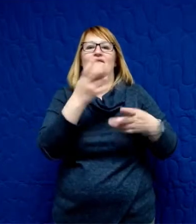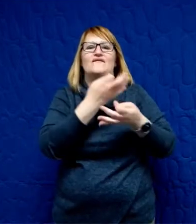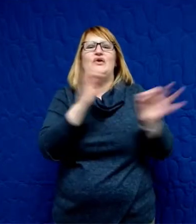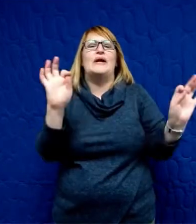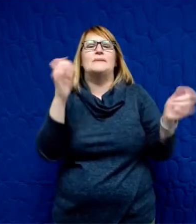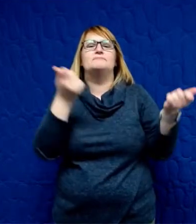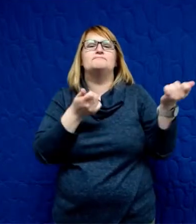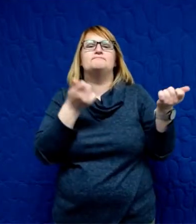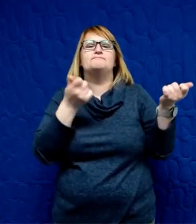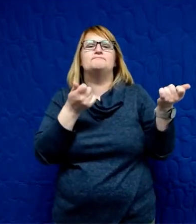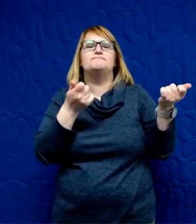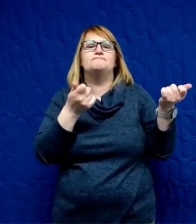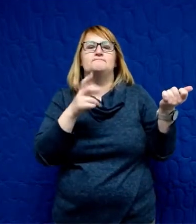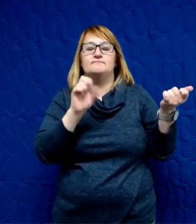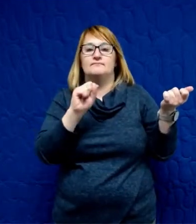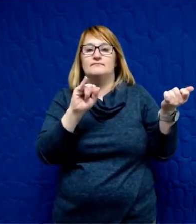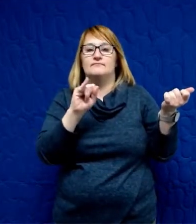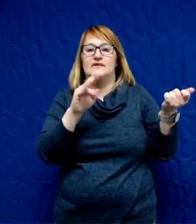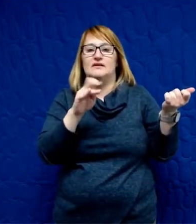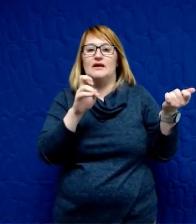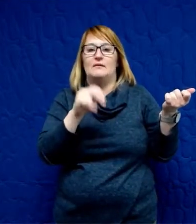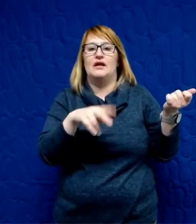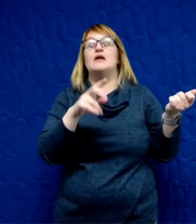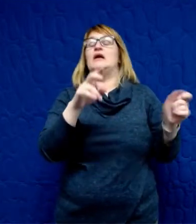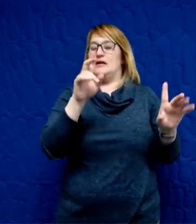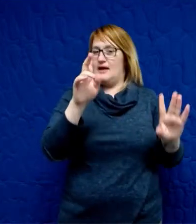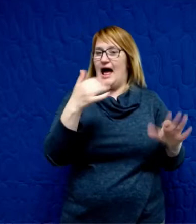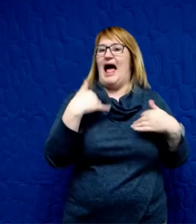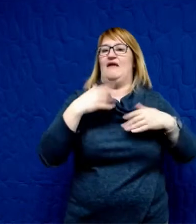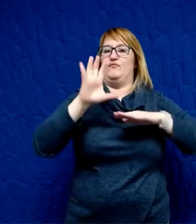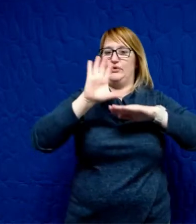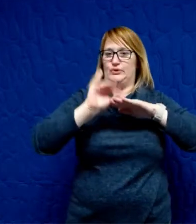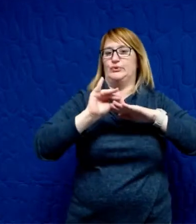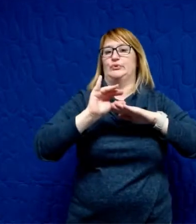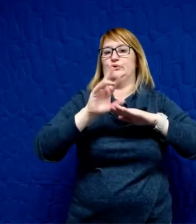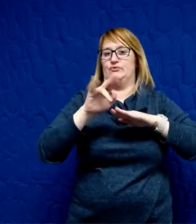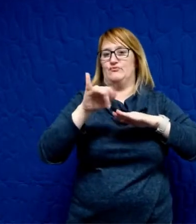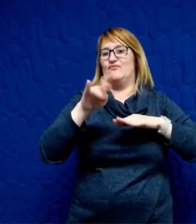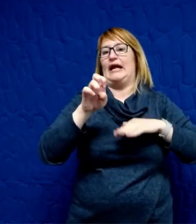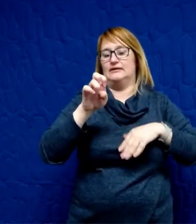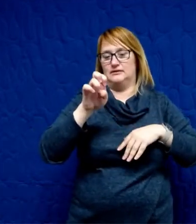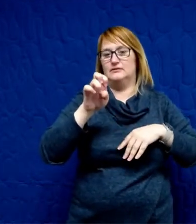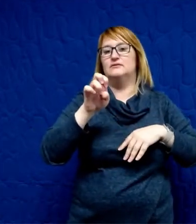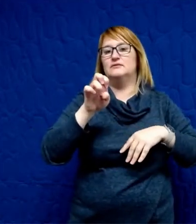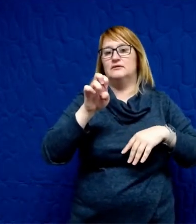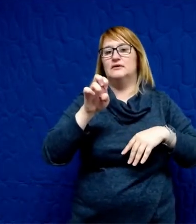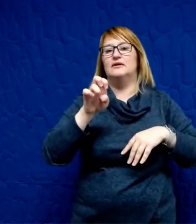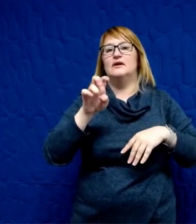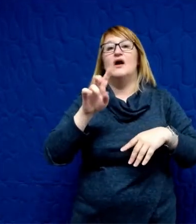presenters get to attend this special reduced rate and what that allows you to do so first